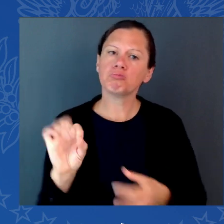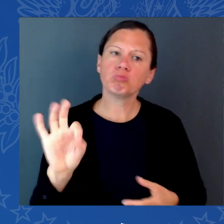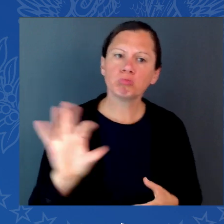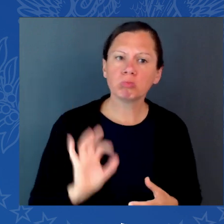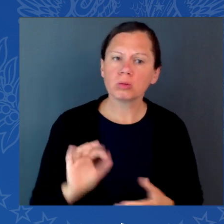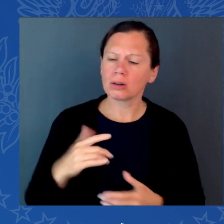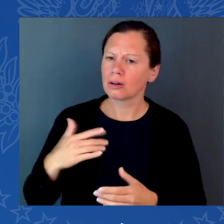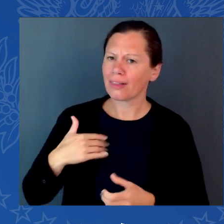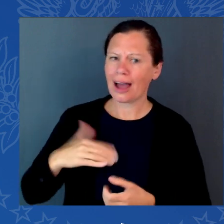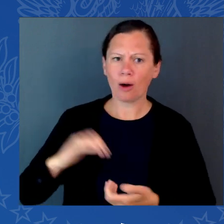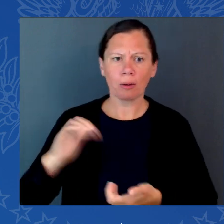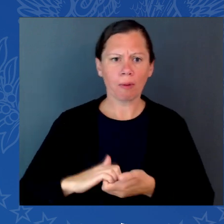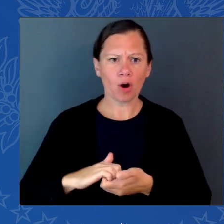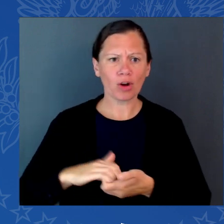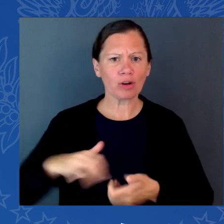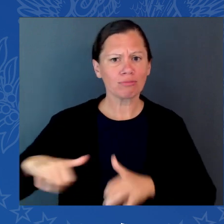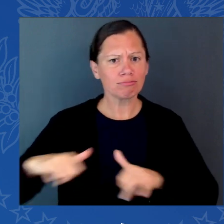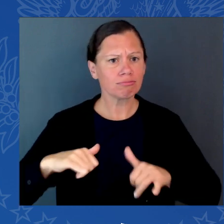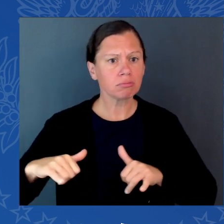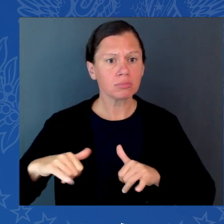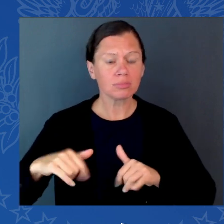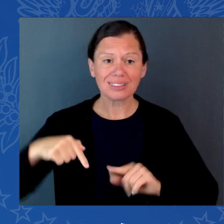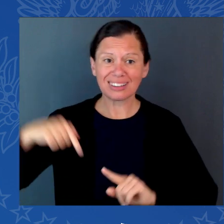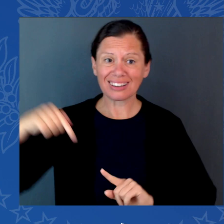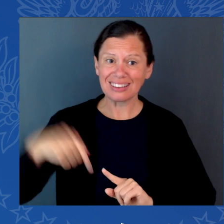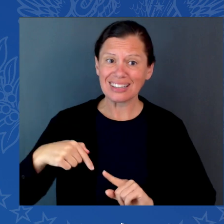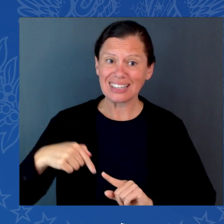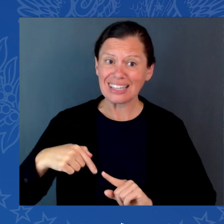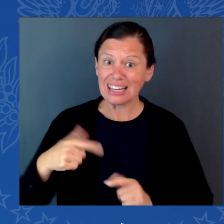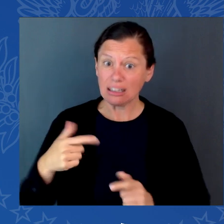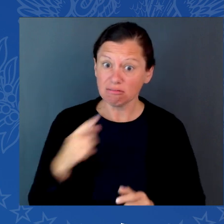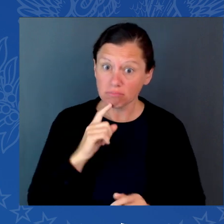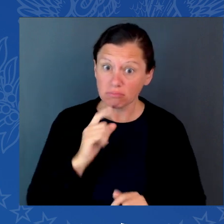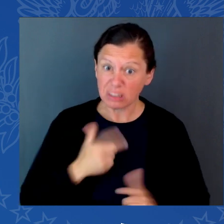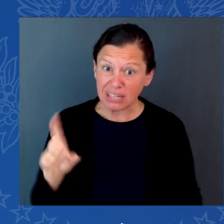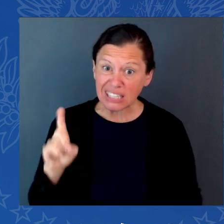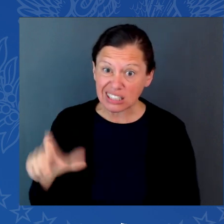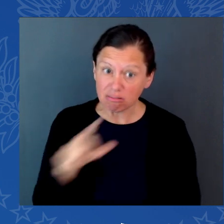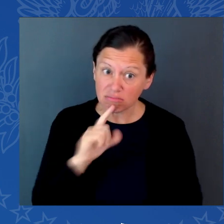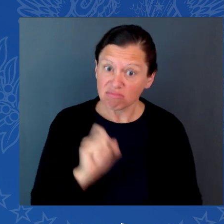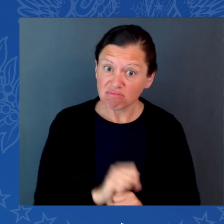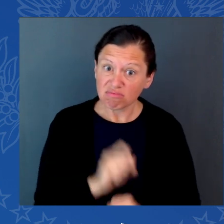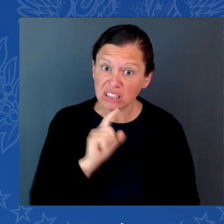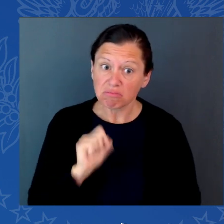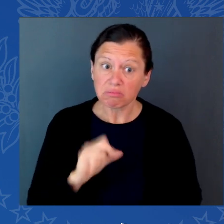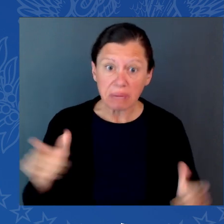This is a big deal. This is a real big deal. And I want to thank you, Mr. Prime Minister.